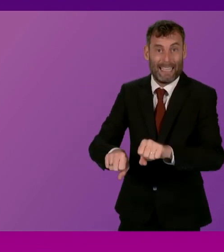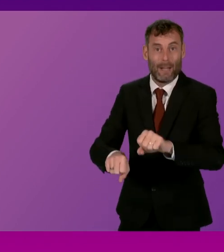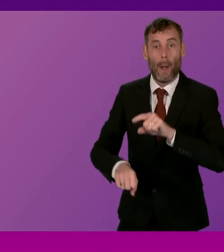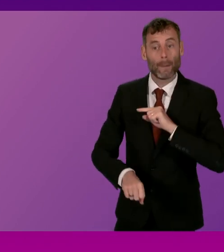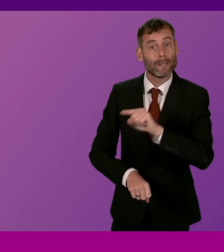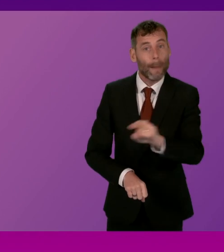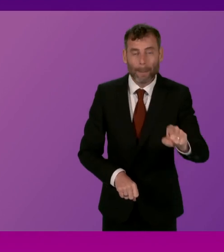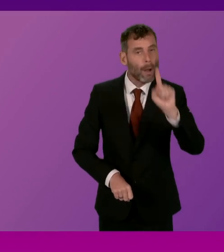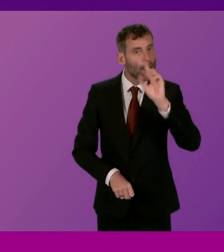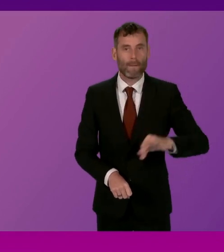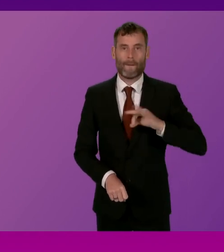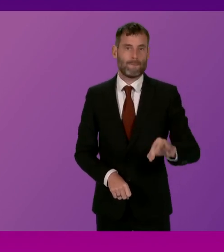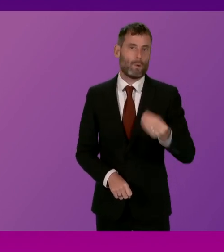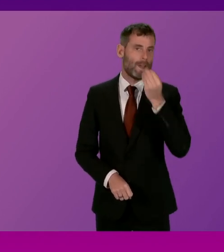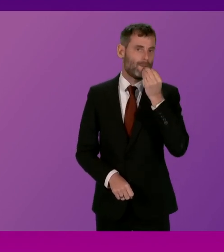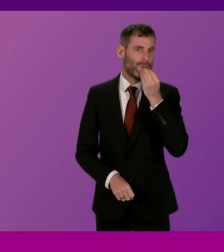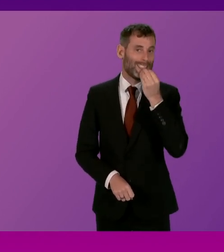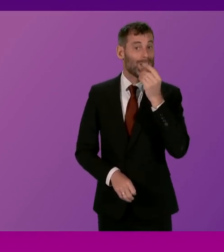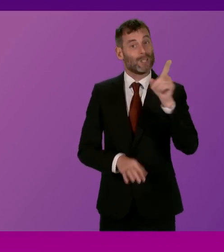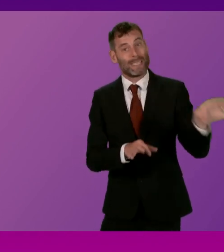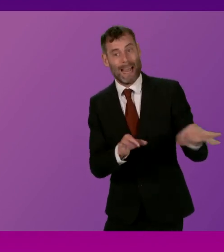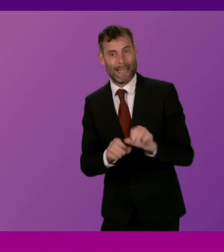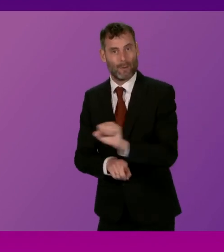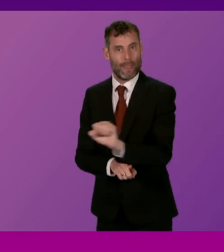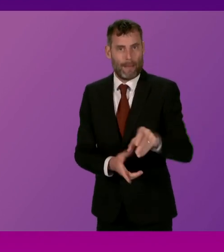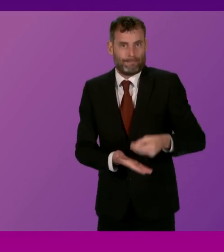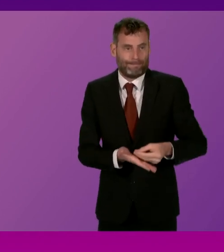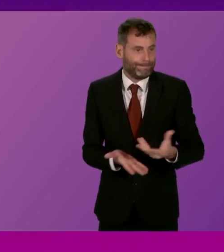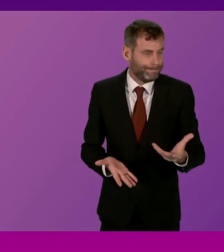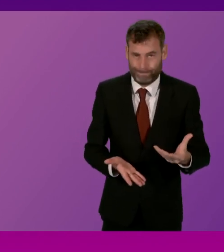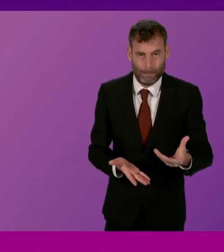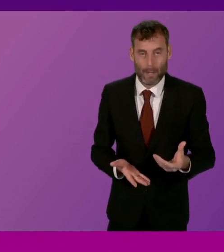more proof that we need effective policy solutions that put sufficient income in people’s hands